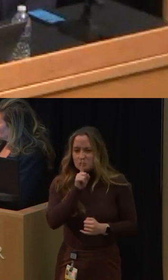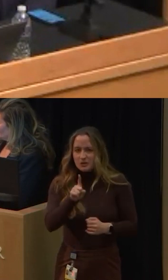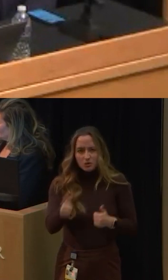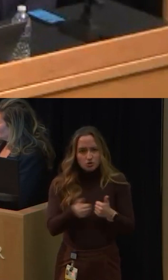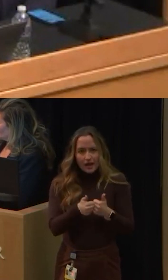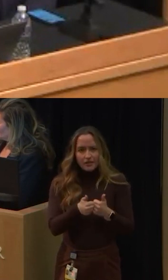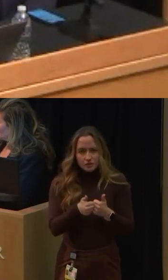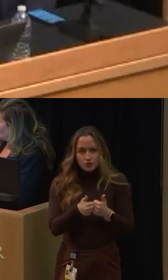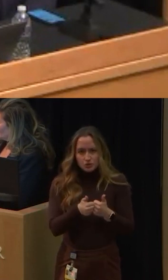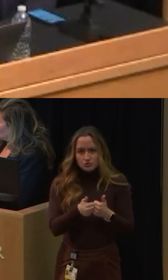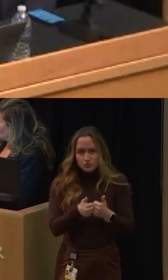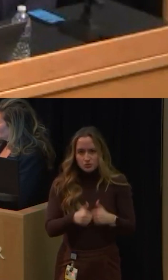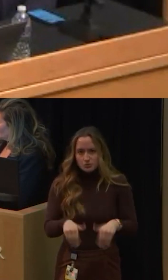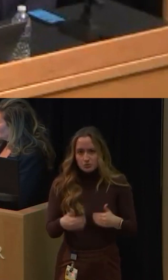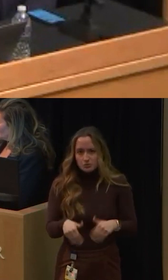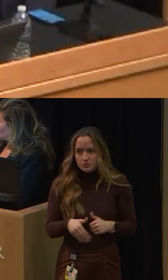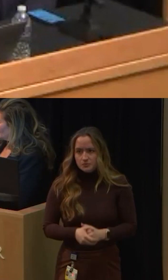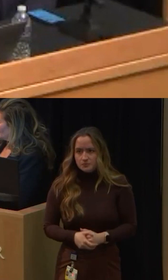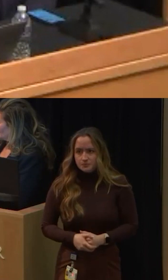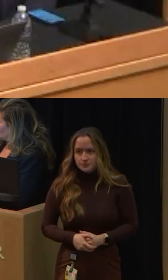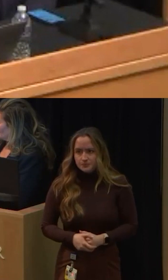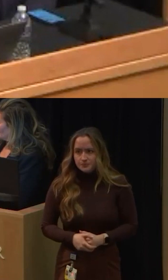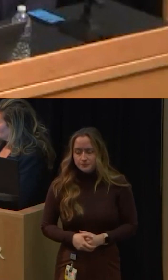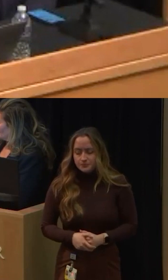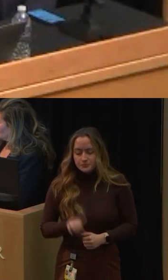that seems immovable.